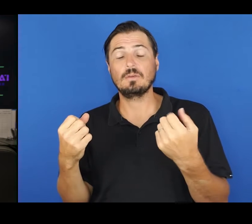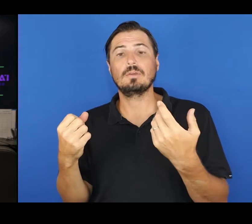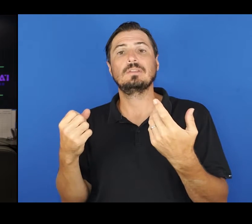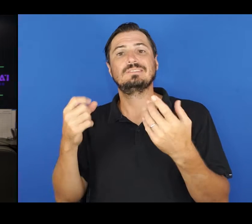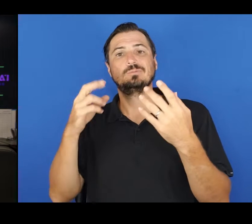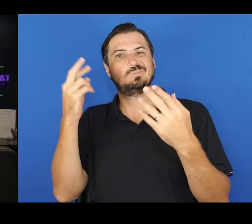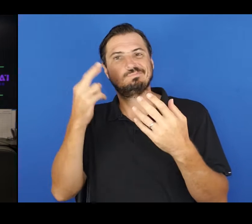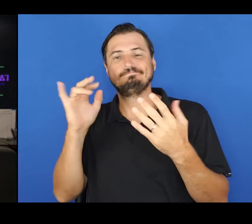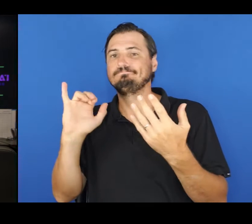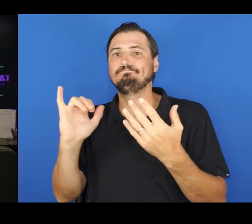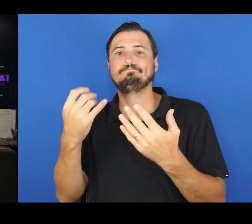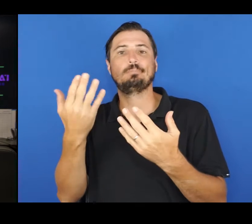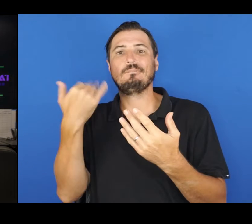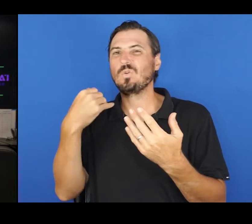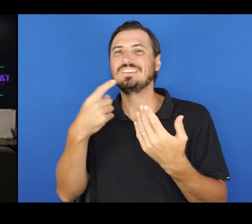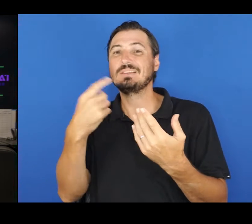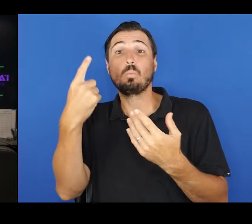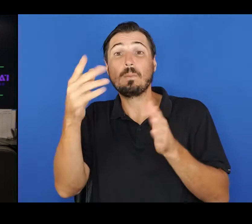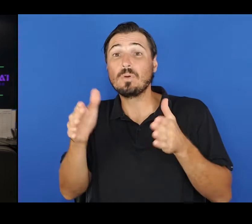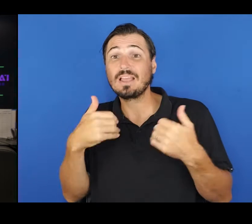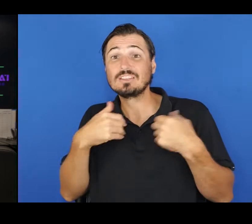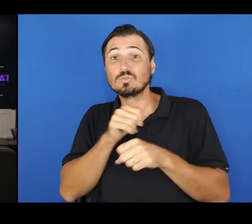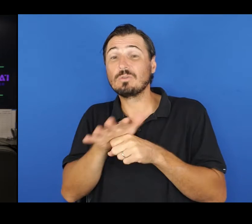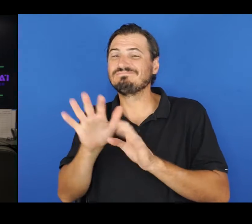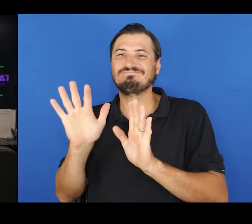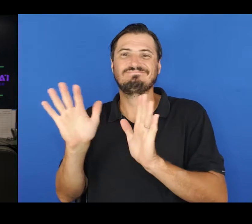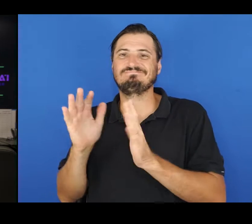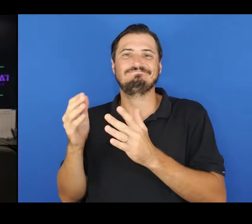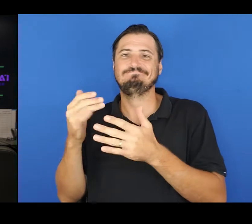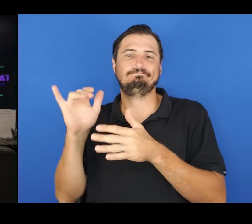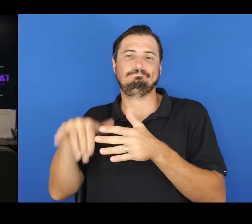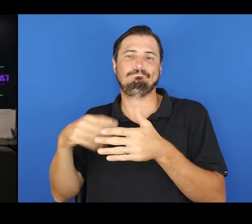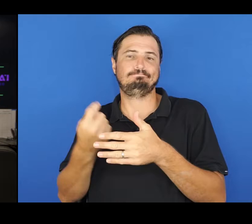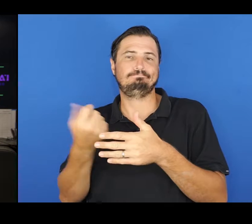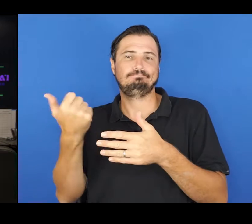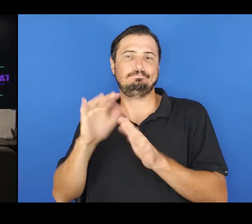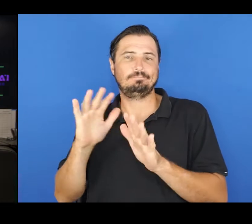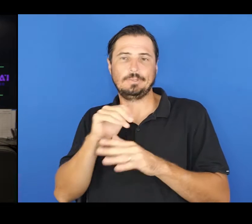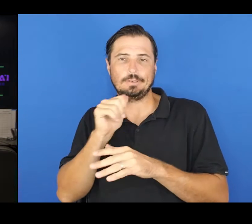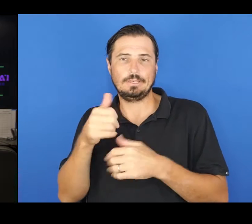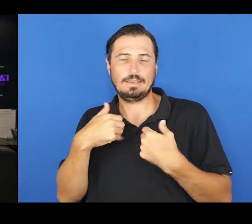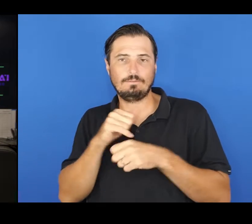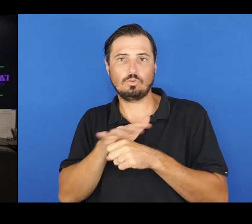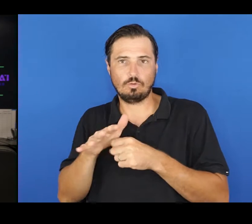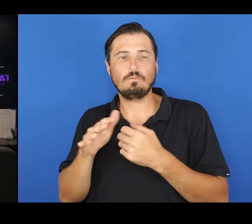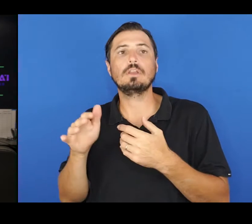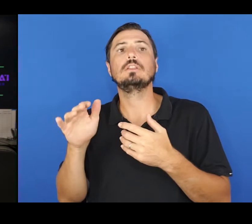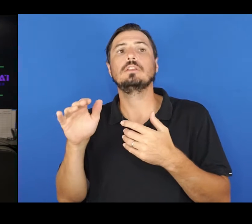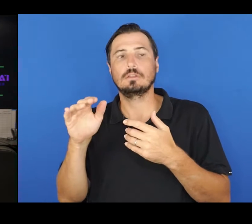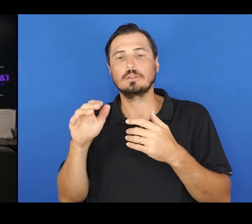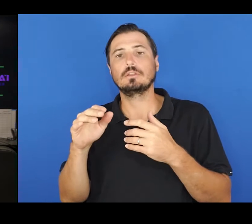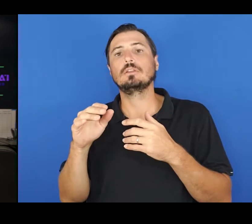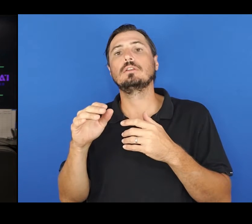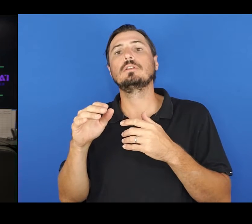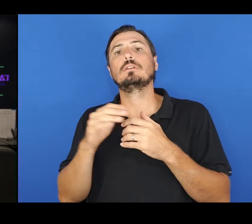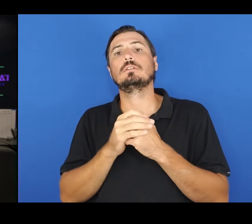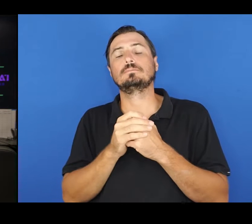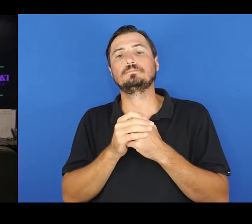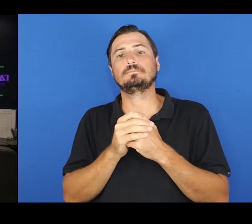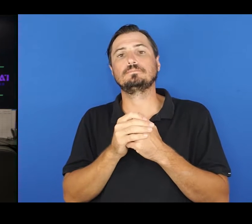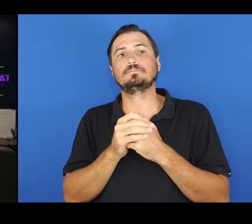one previously reported case involving a resident related to mainland travel, since that has since been determined not to have been a case